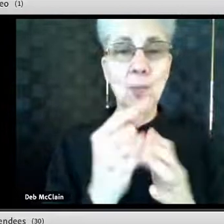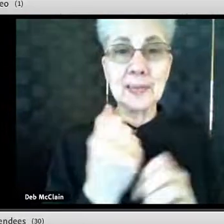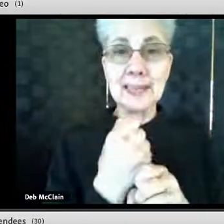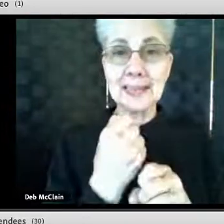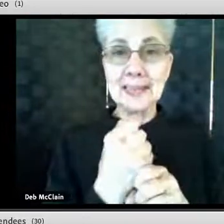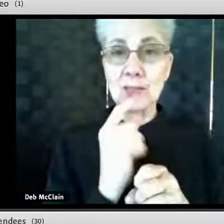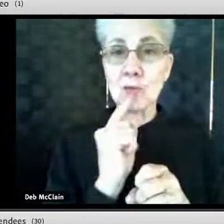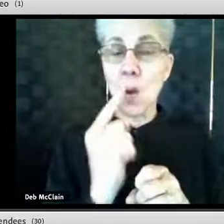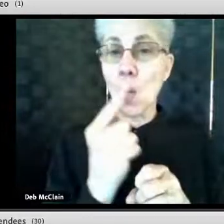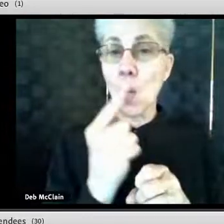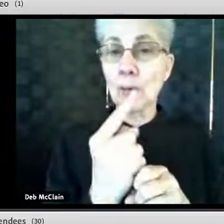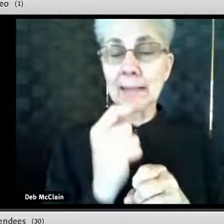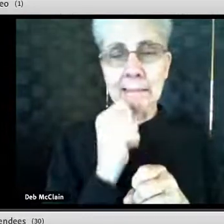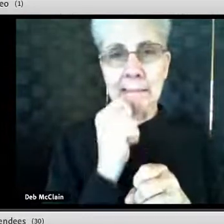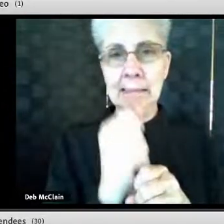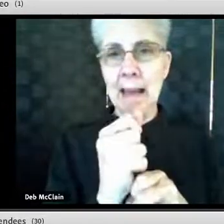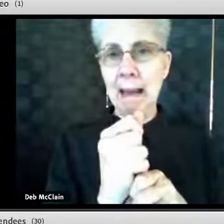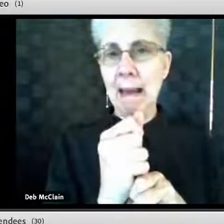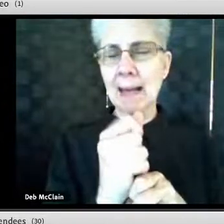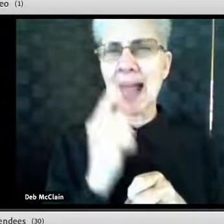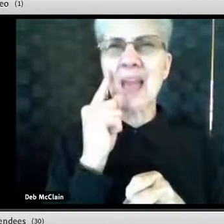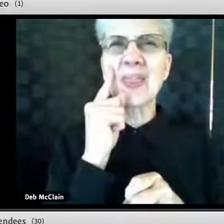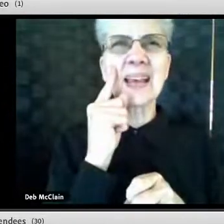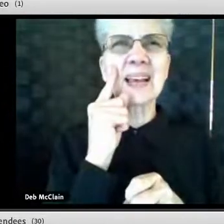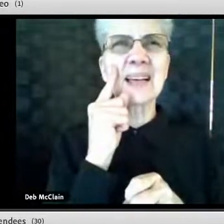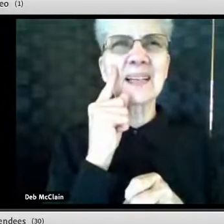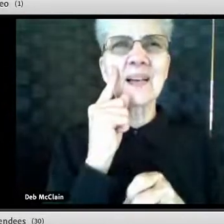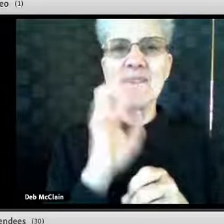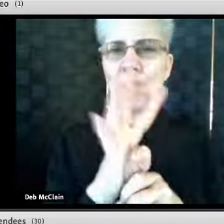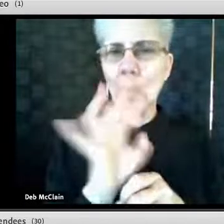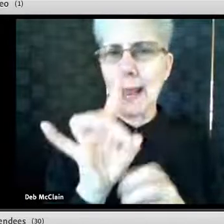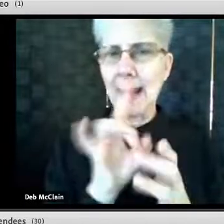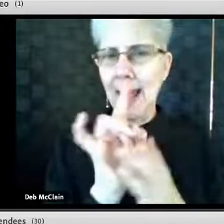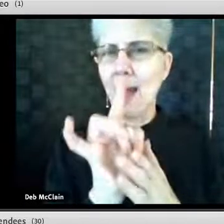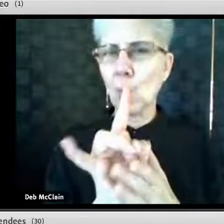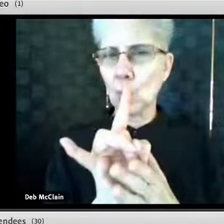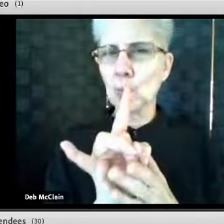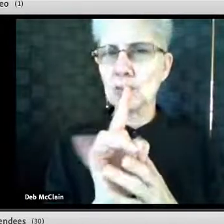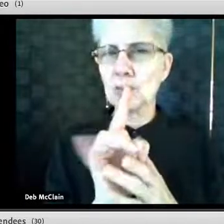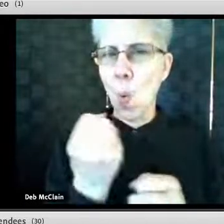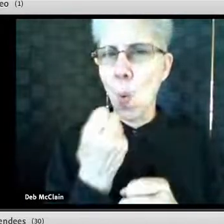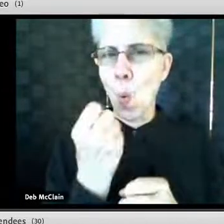The statistics are not available. I think they're only available 48 hours,